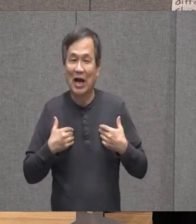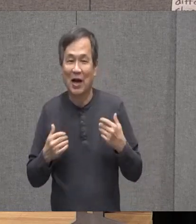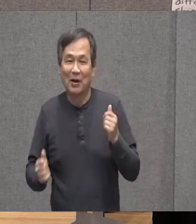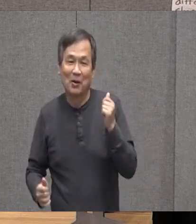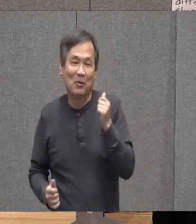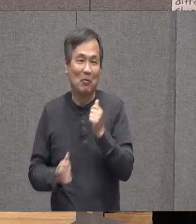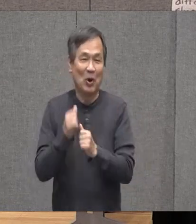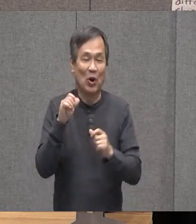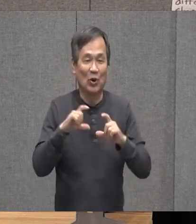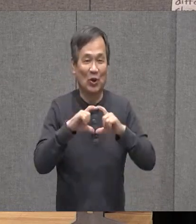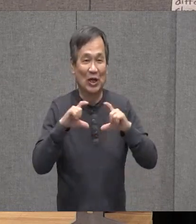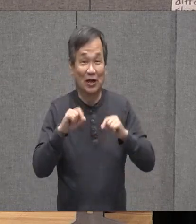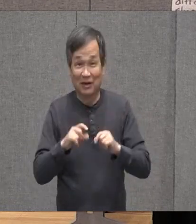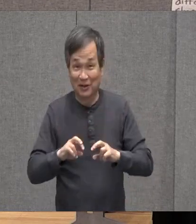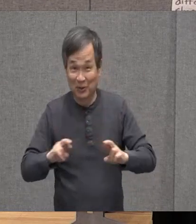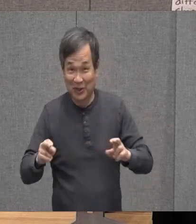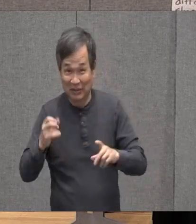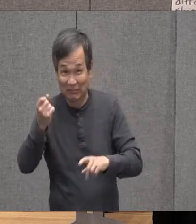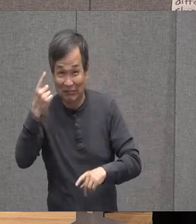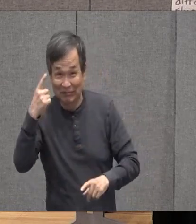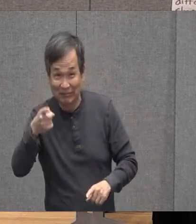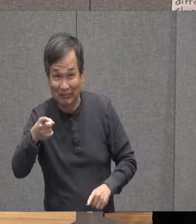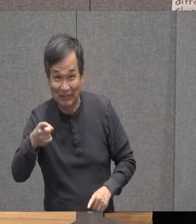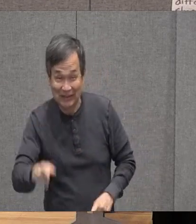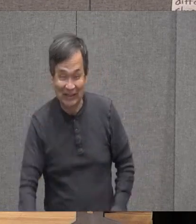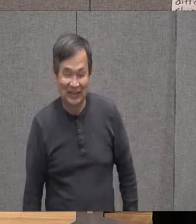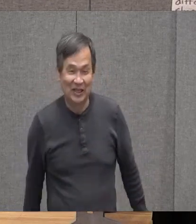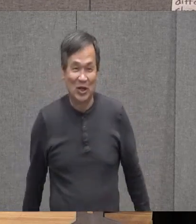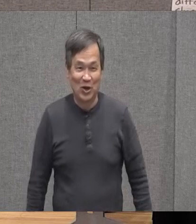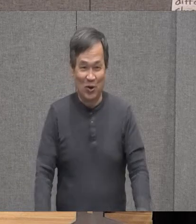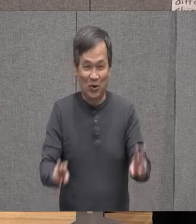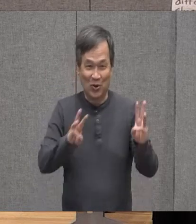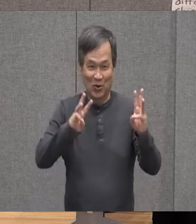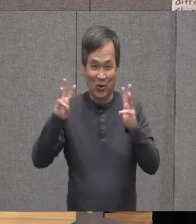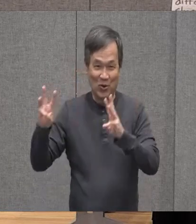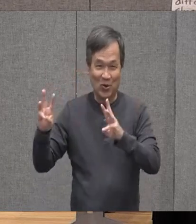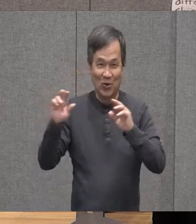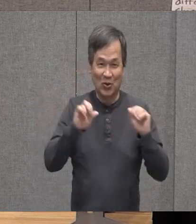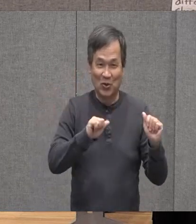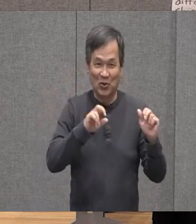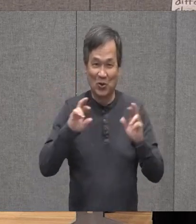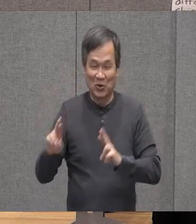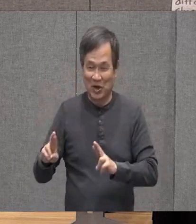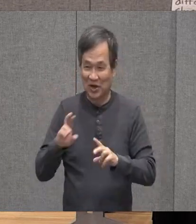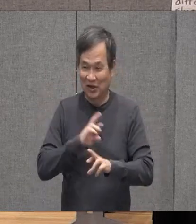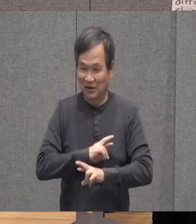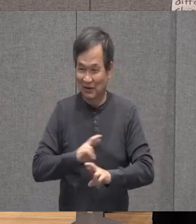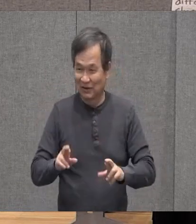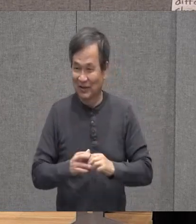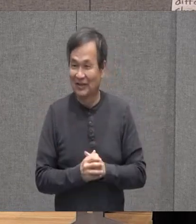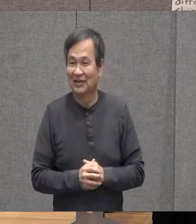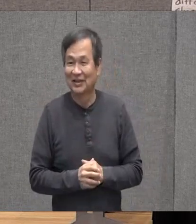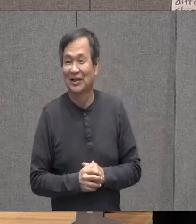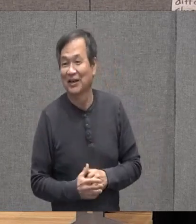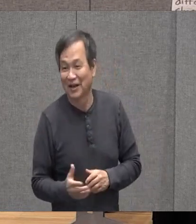Are you guys ready to play subtraction war? Ready to battle? Okay. This is always my favorite thing to do.